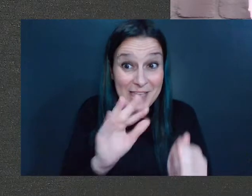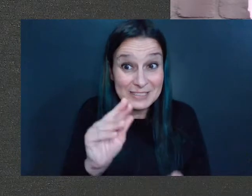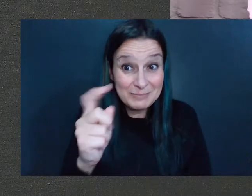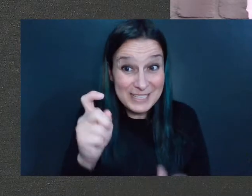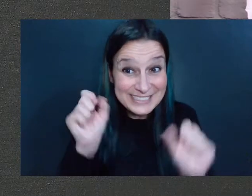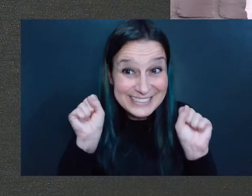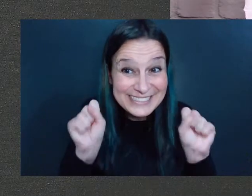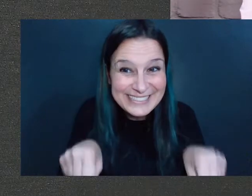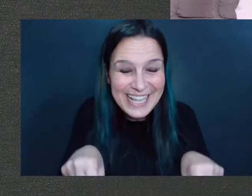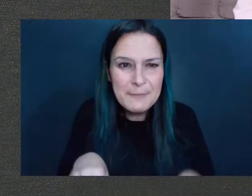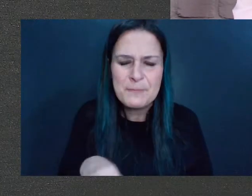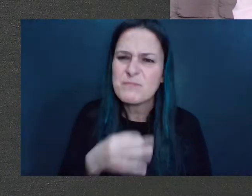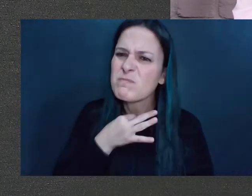What do you put in your lunch box?